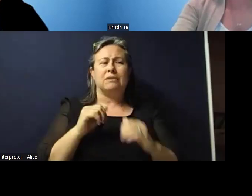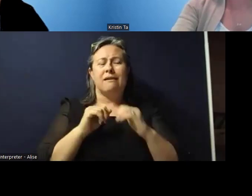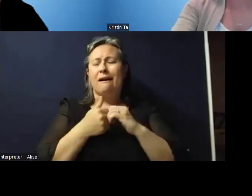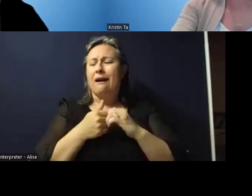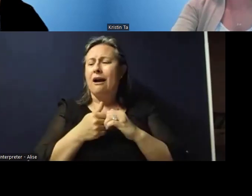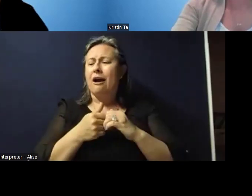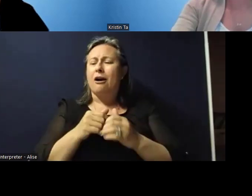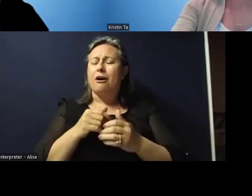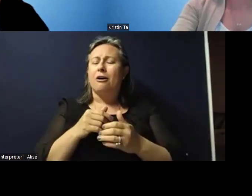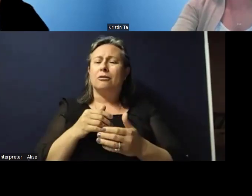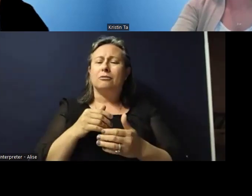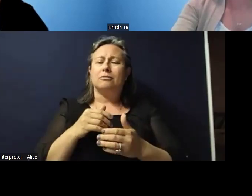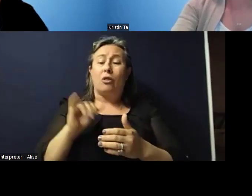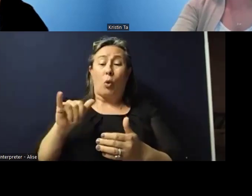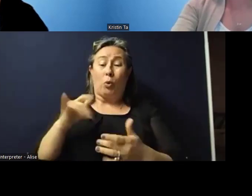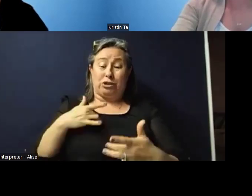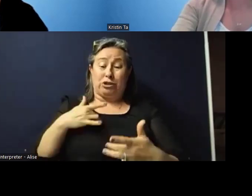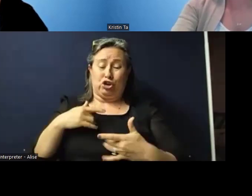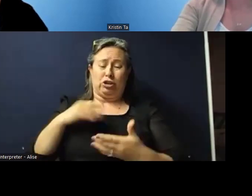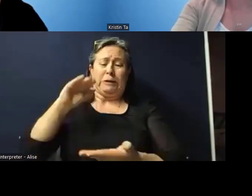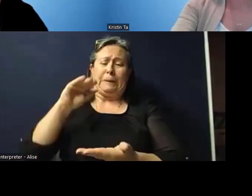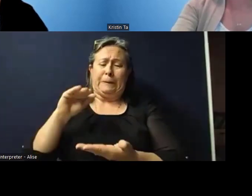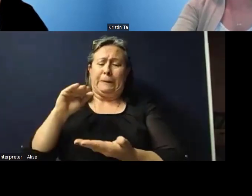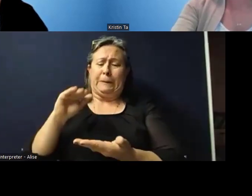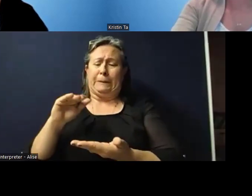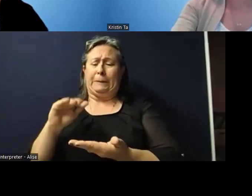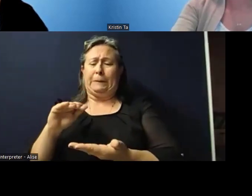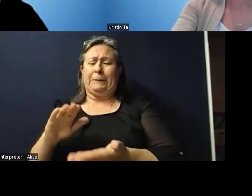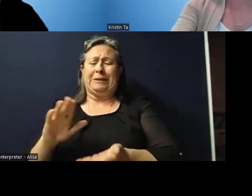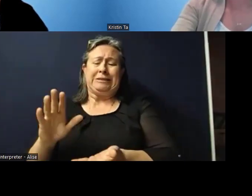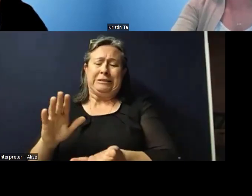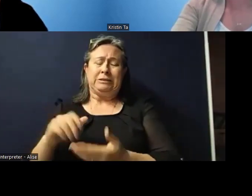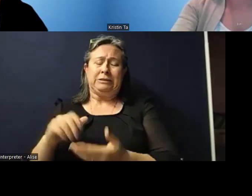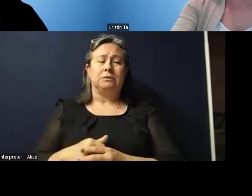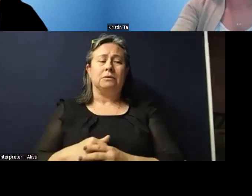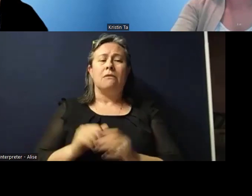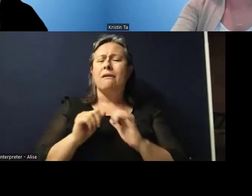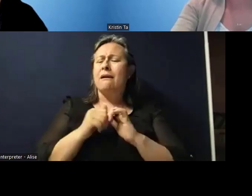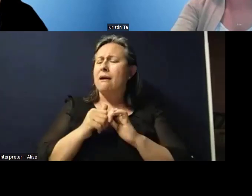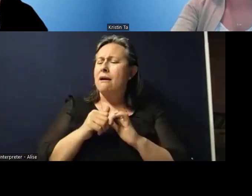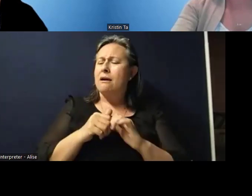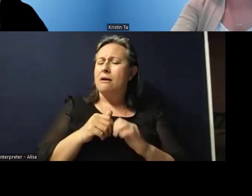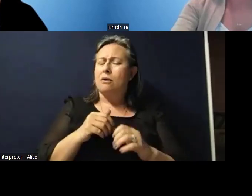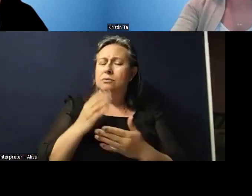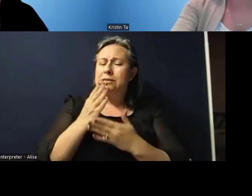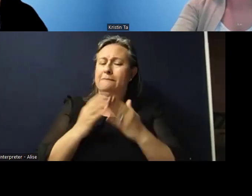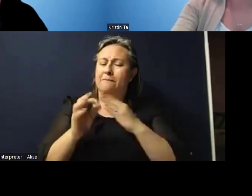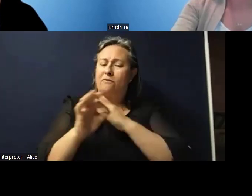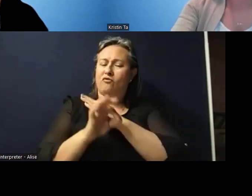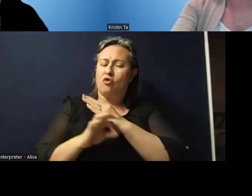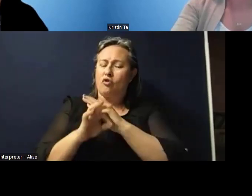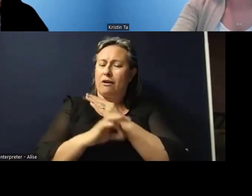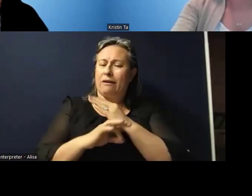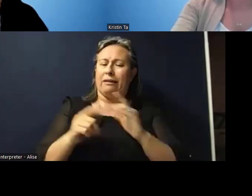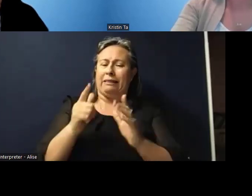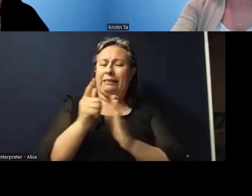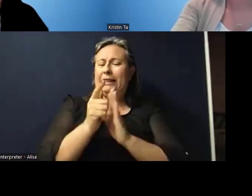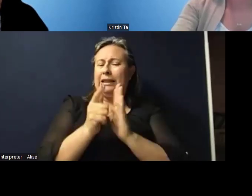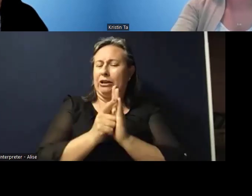or can you talk a little bit about how some of the foreign legal aspects come into play?